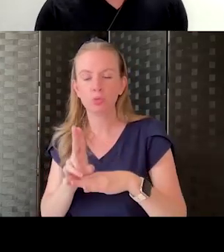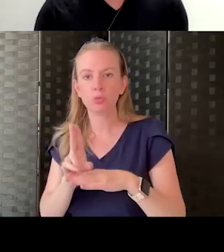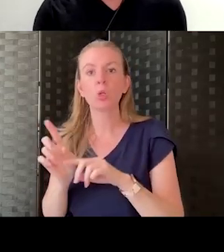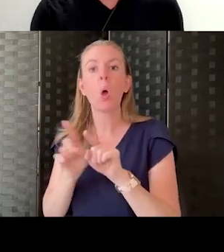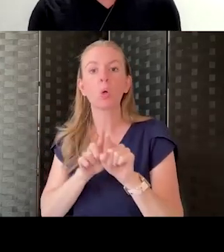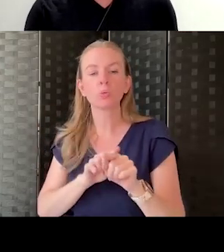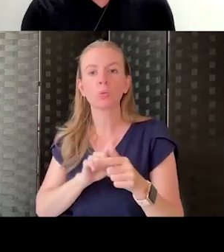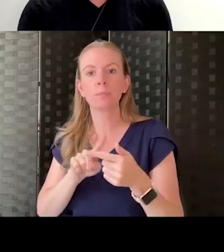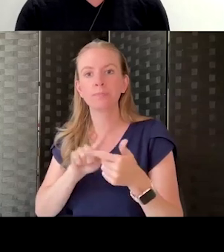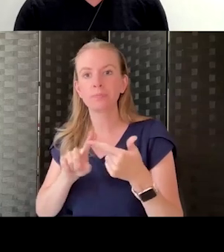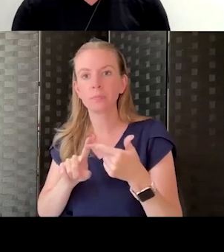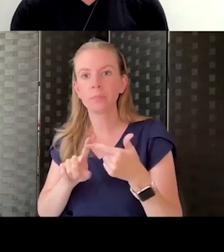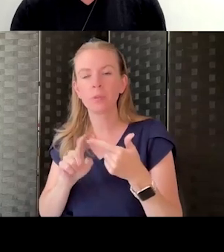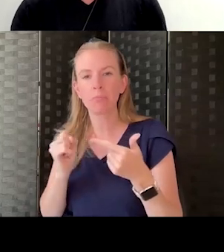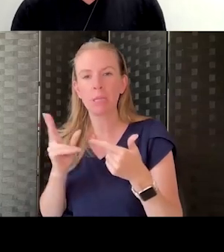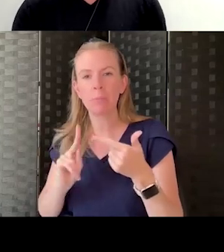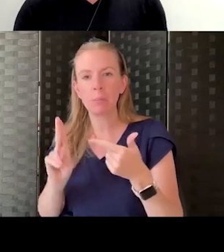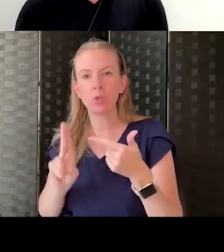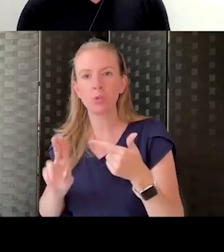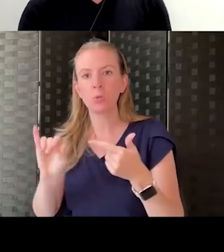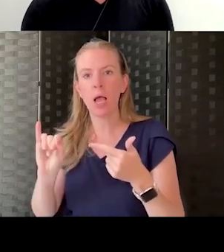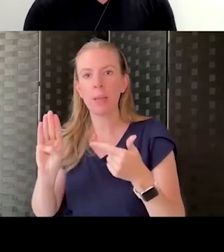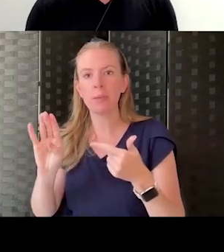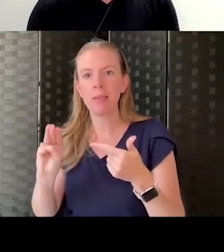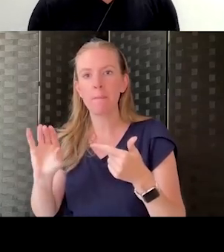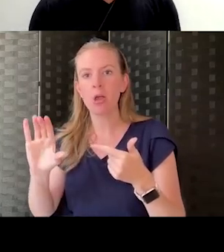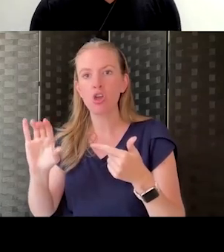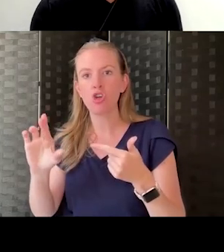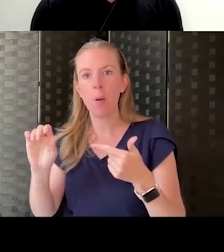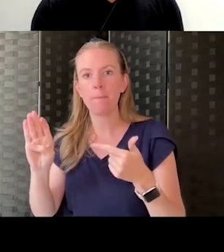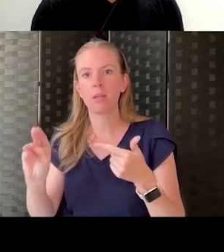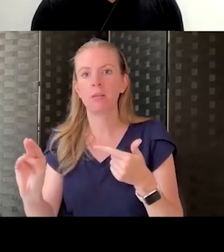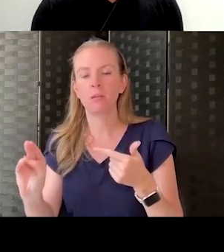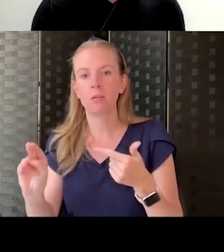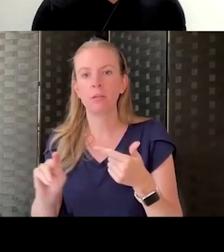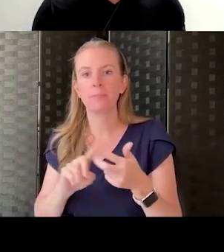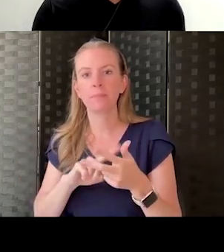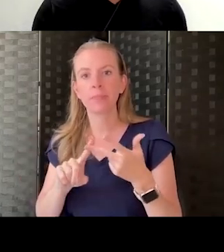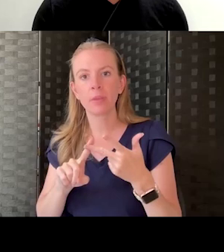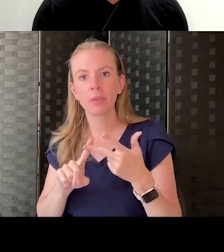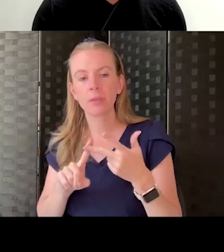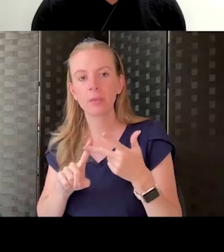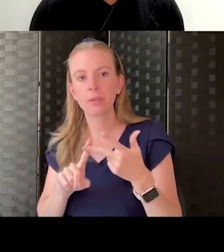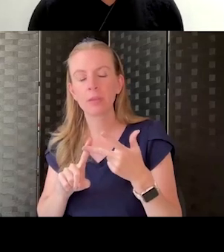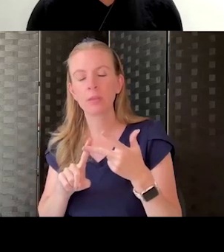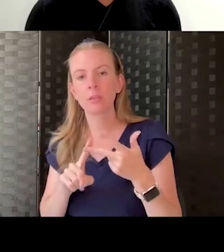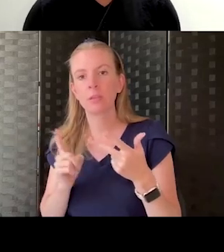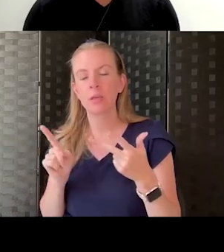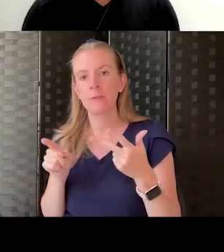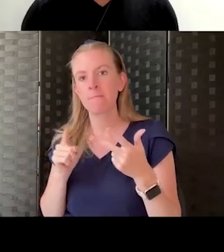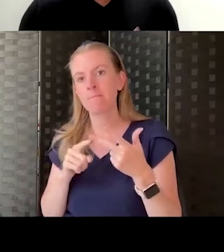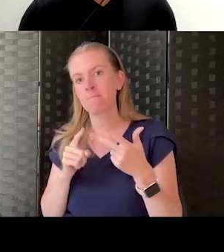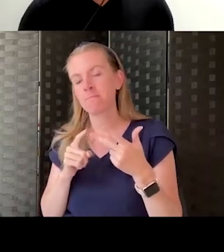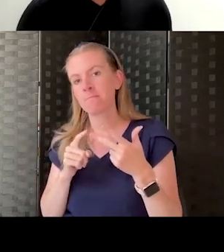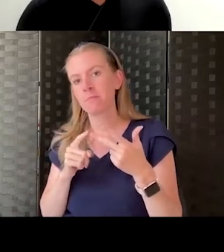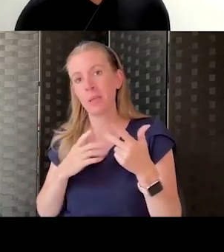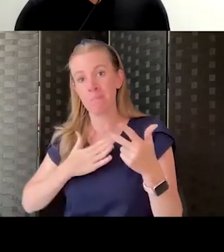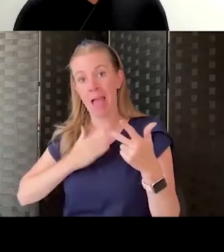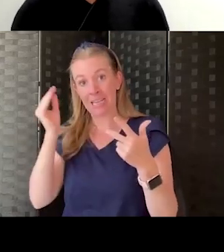for a very long time is IBM's carpet. Then we also have one which is in my opinion probably